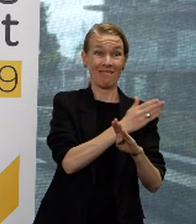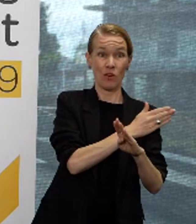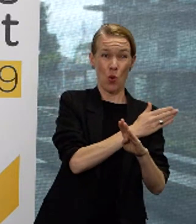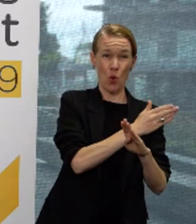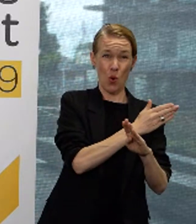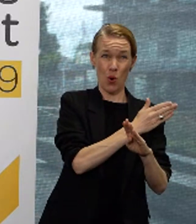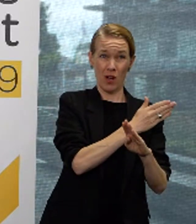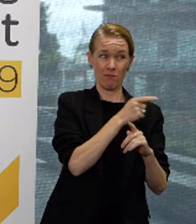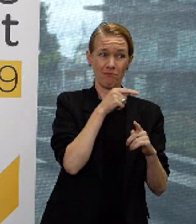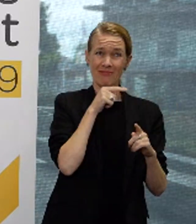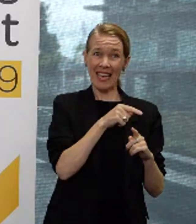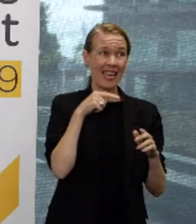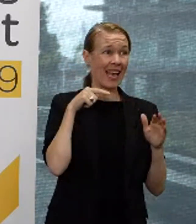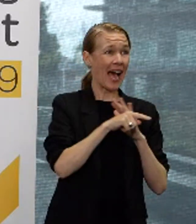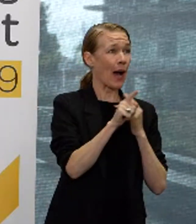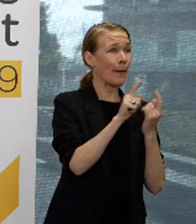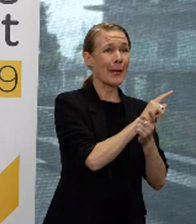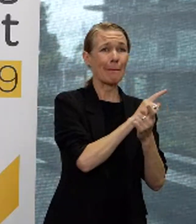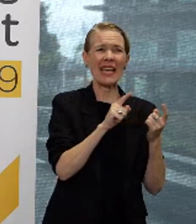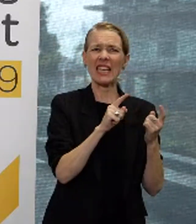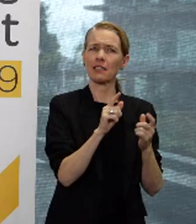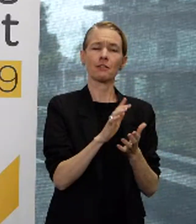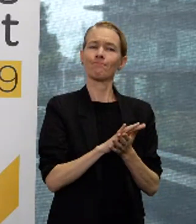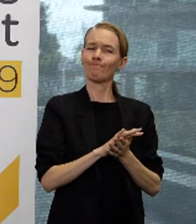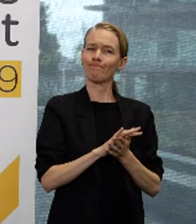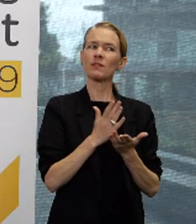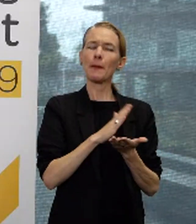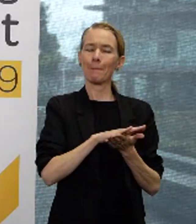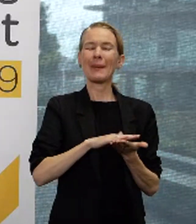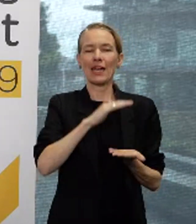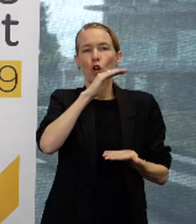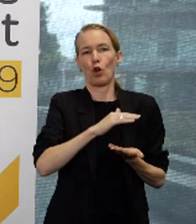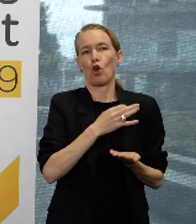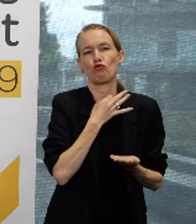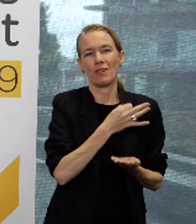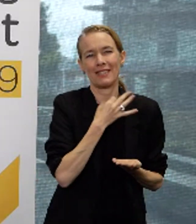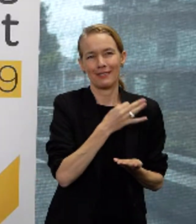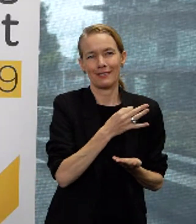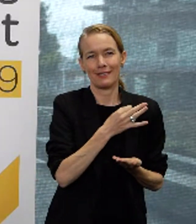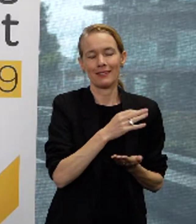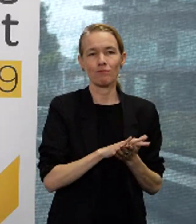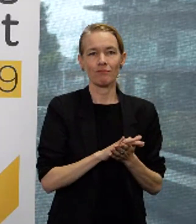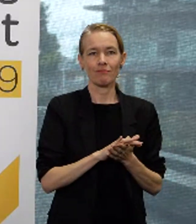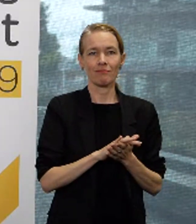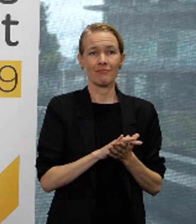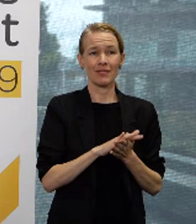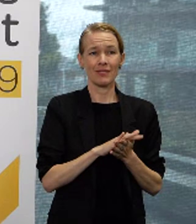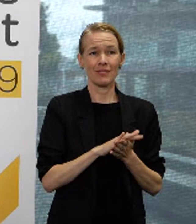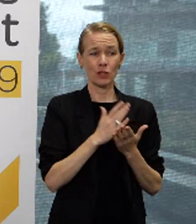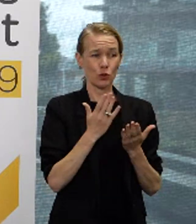he was not actually out and about. So a very limited number of close contacts,